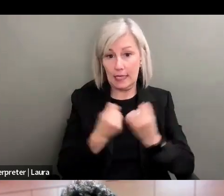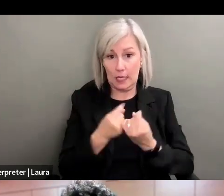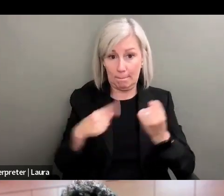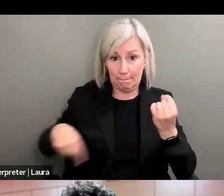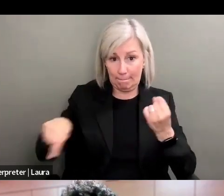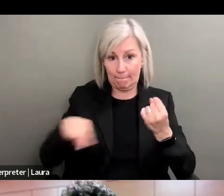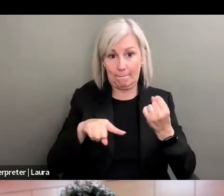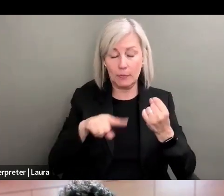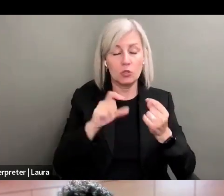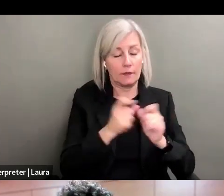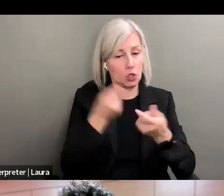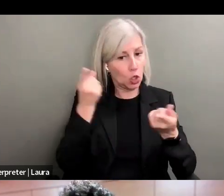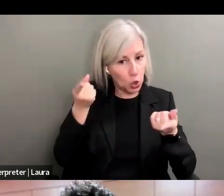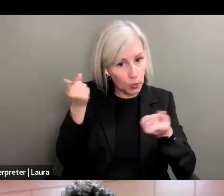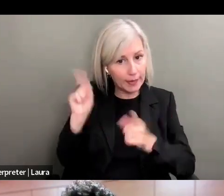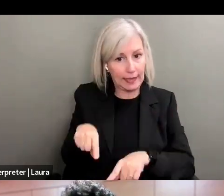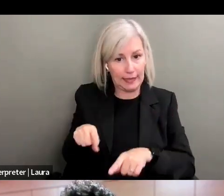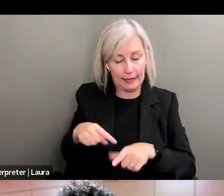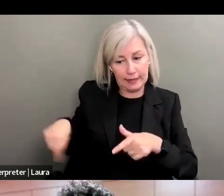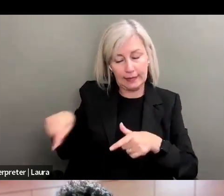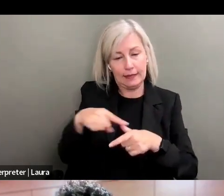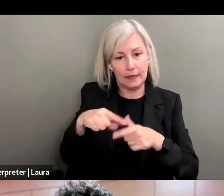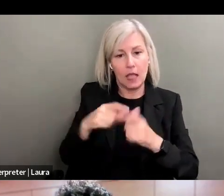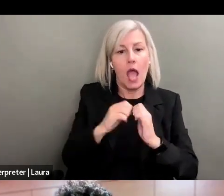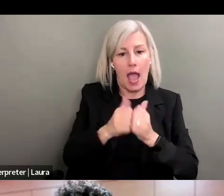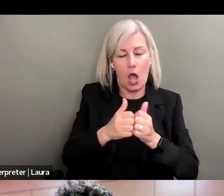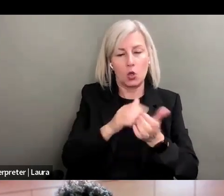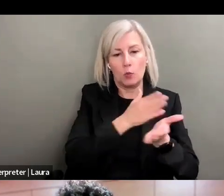I think you have to agree upon how you're scoring them.